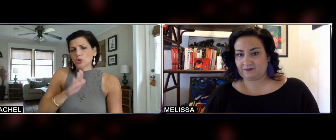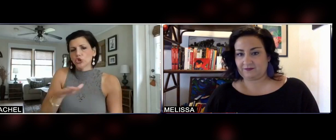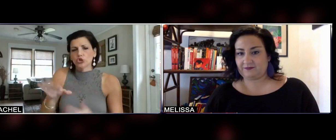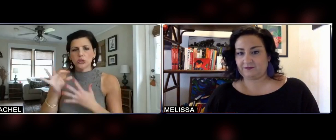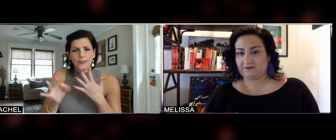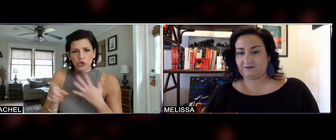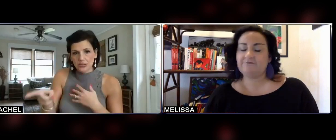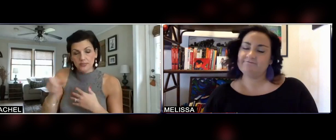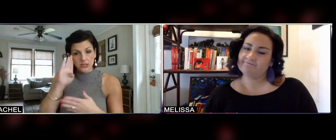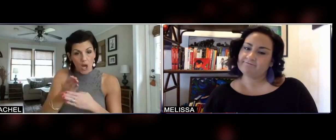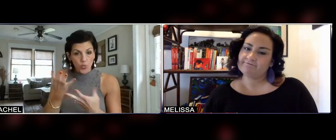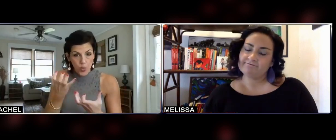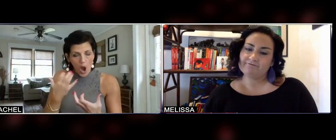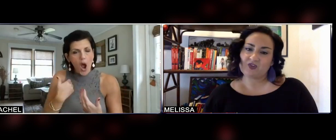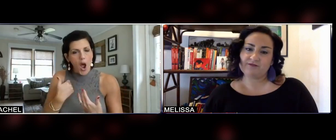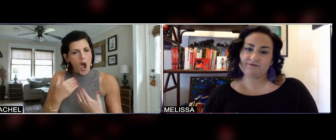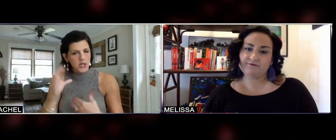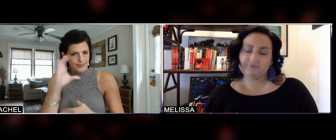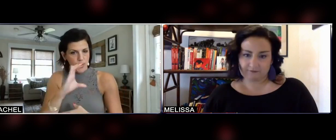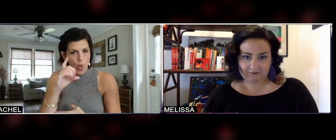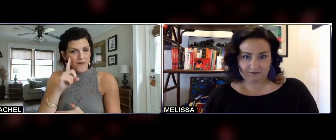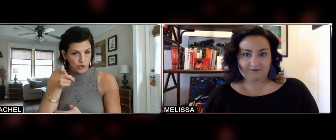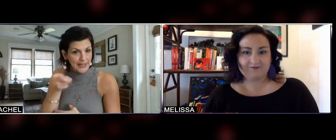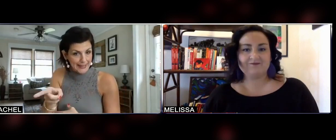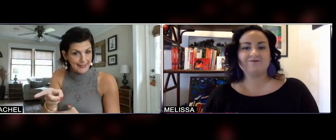we're going to limit our children's options. When my son wanted one, I explored for him.